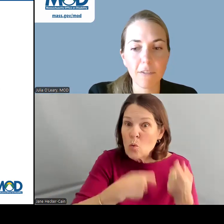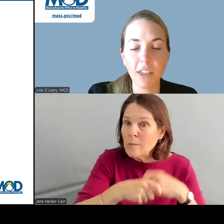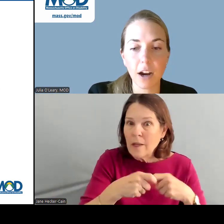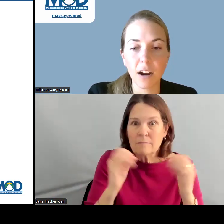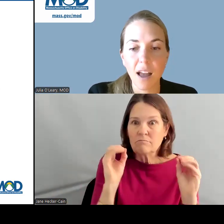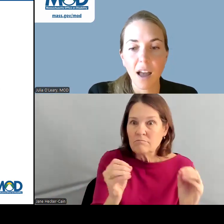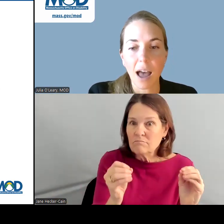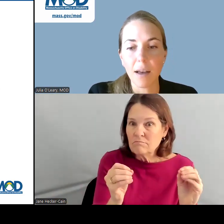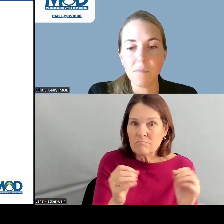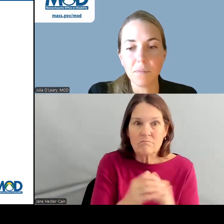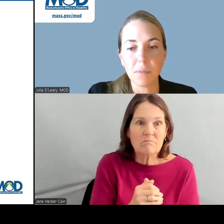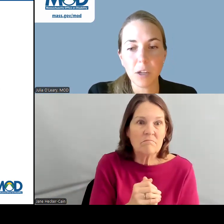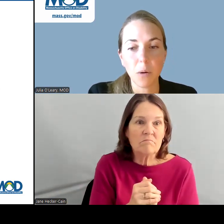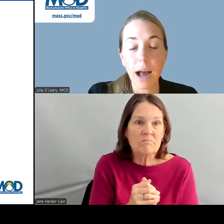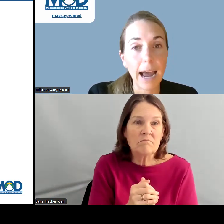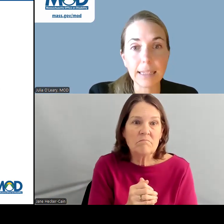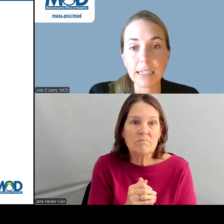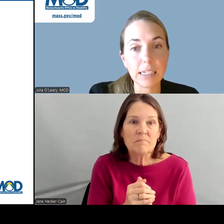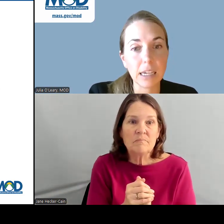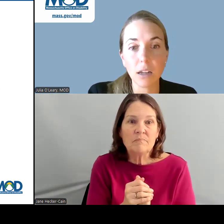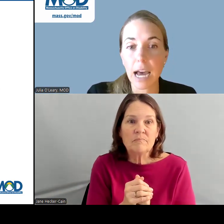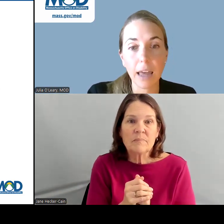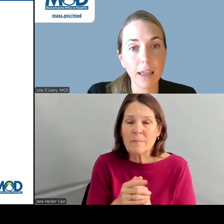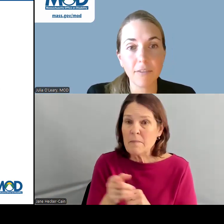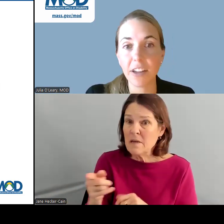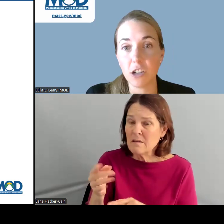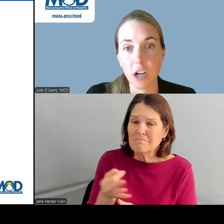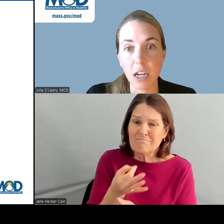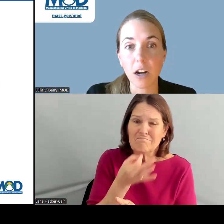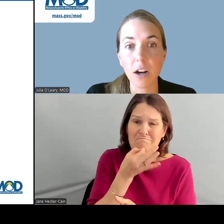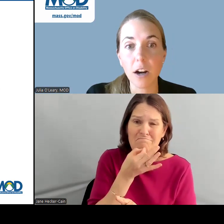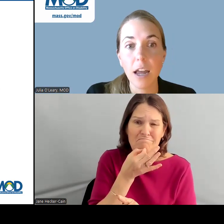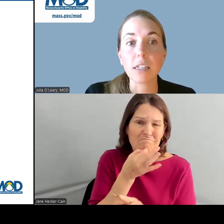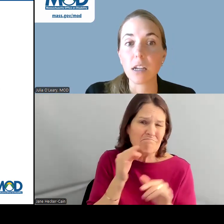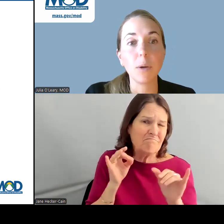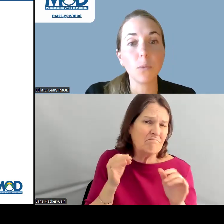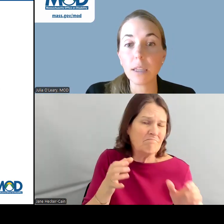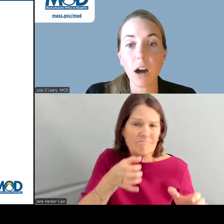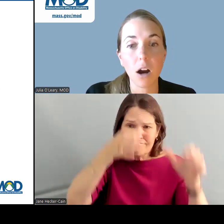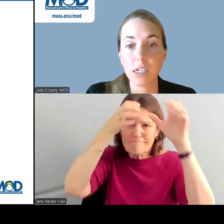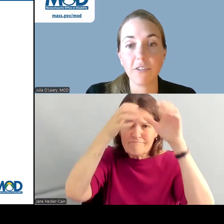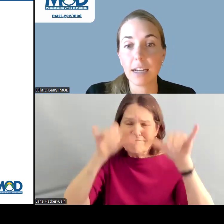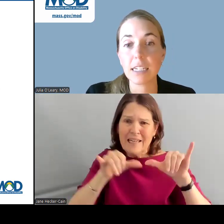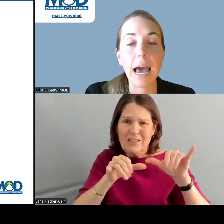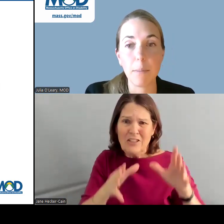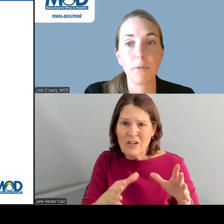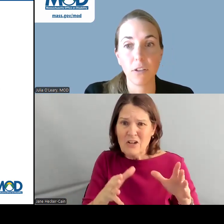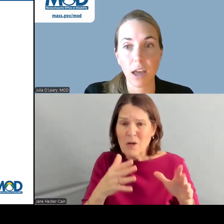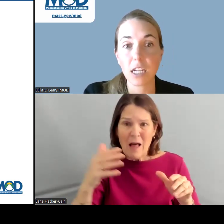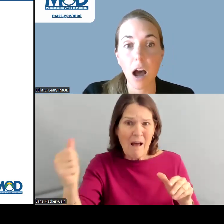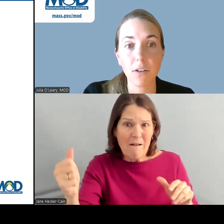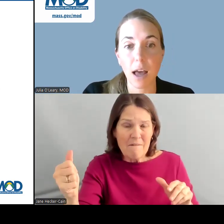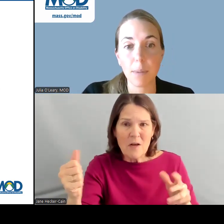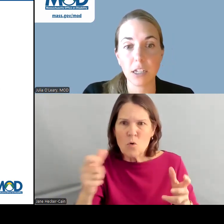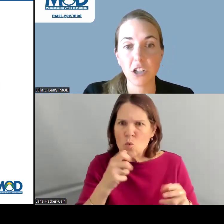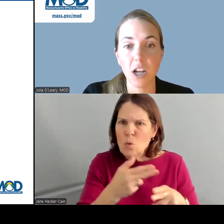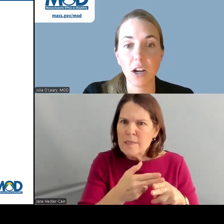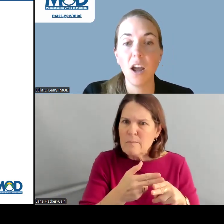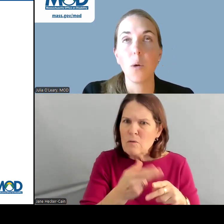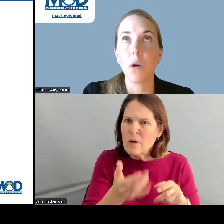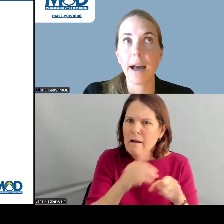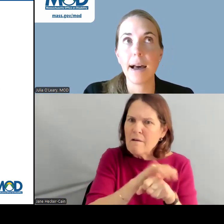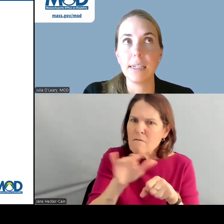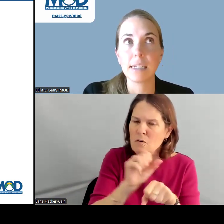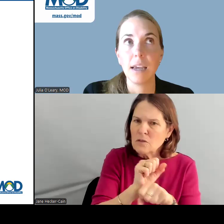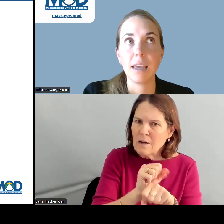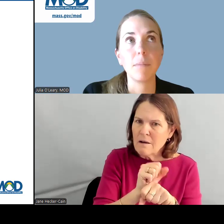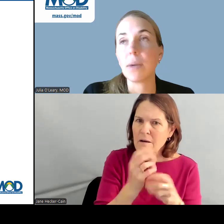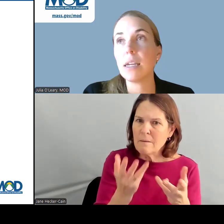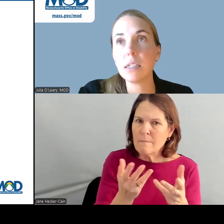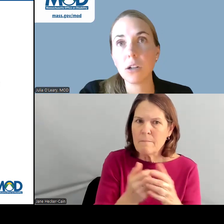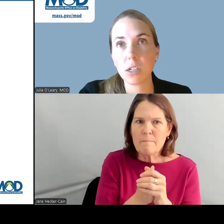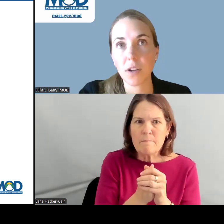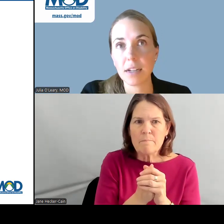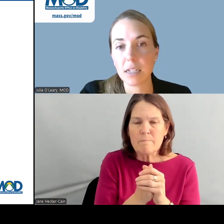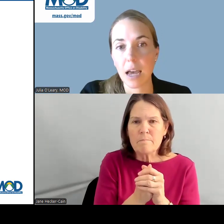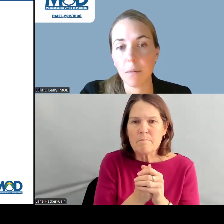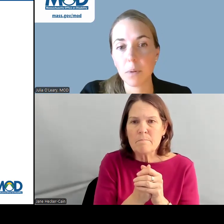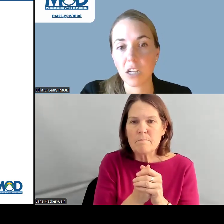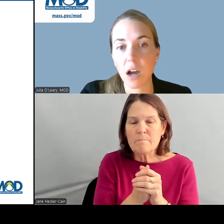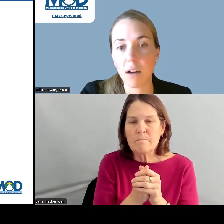So, you know, if they're you know, highly-skilled, high-level engineer, it's going to be really hard to find a temp to cover that position.